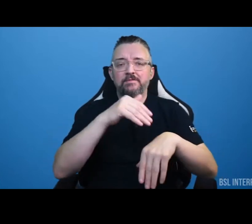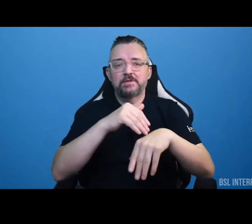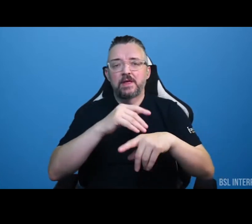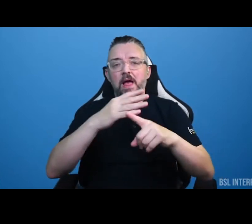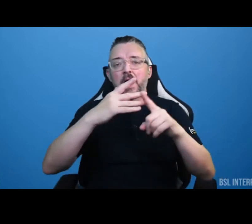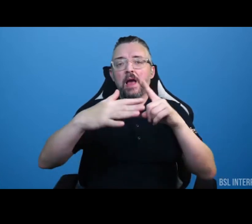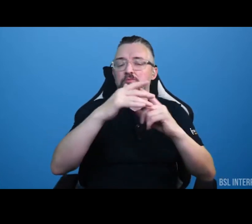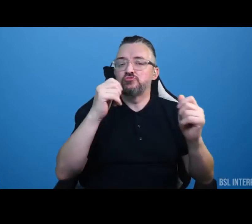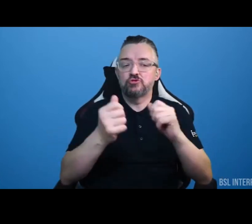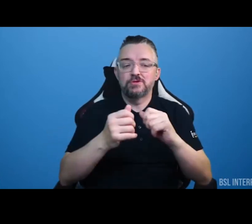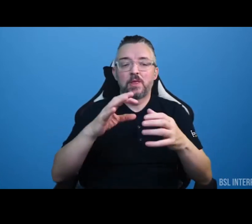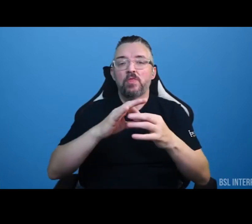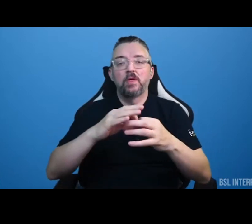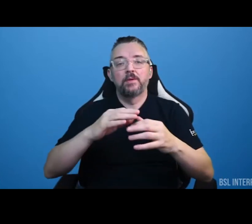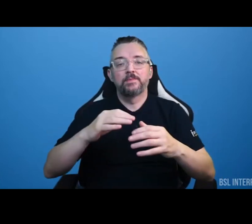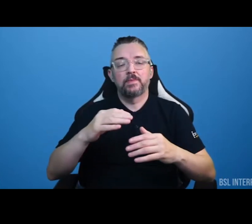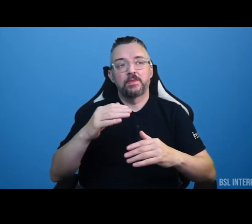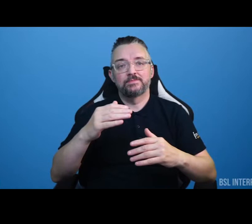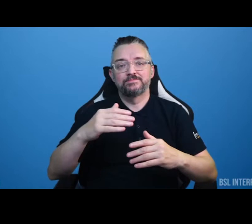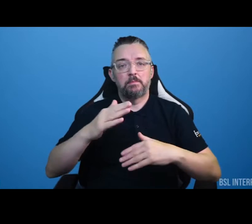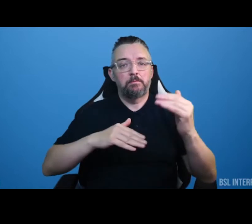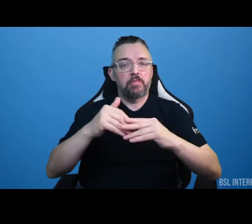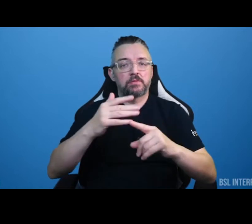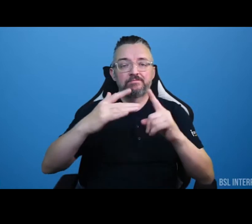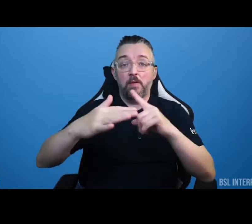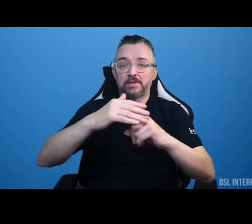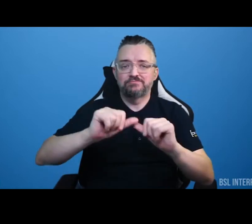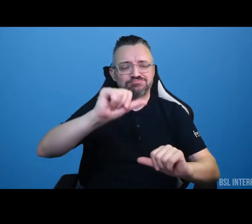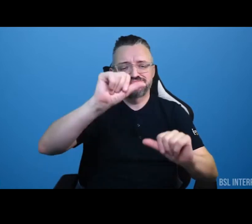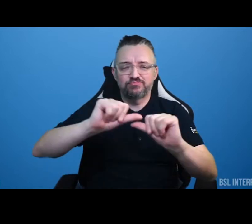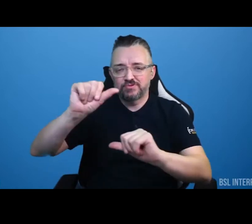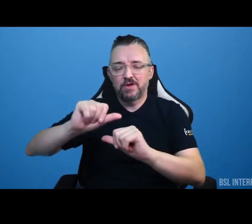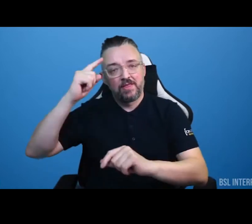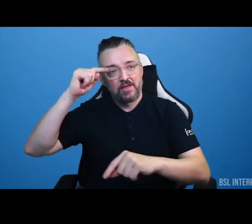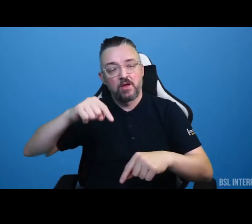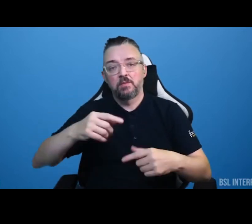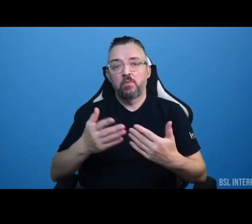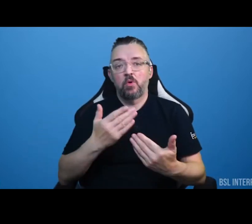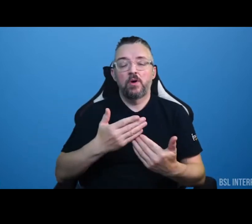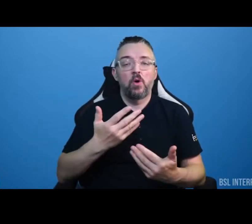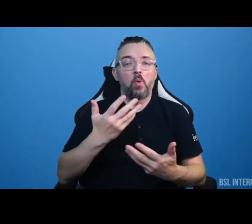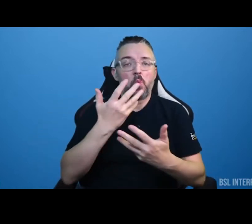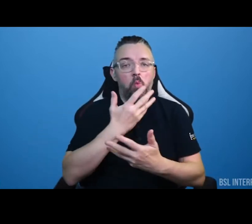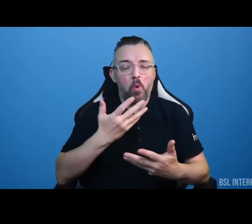on our built environment and our communities, specifically how warmer, wetter and wilder weather in Northwest Europe